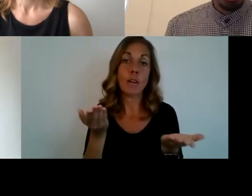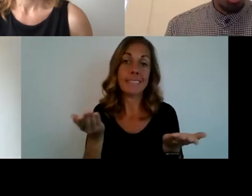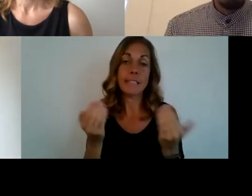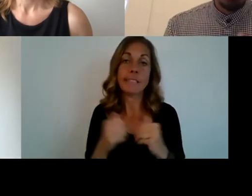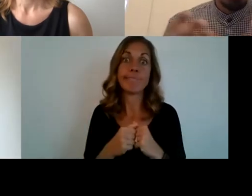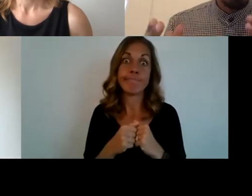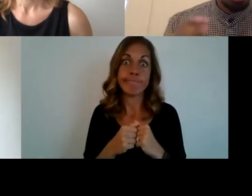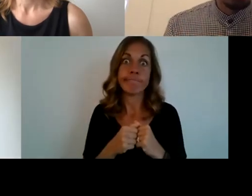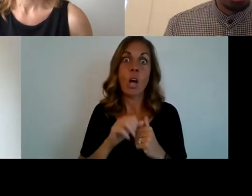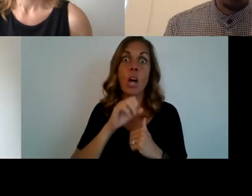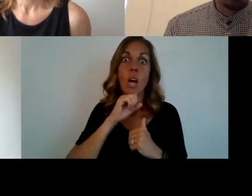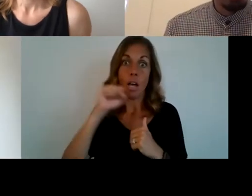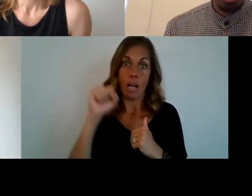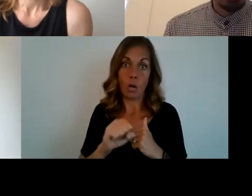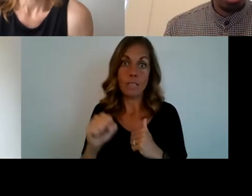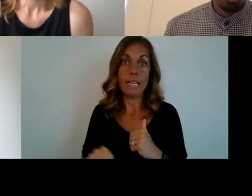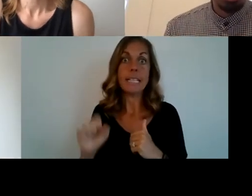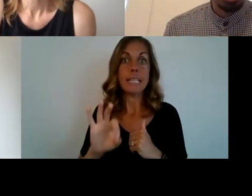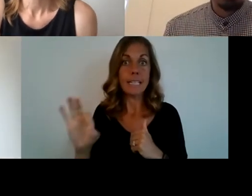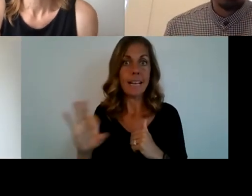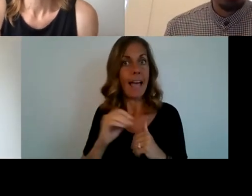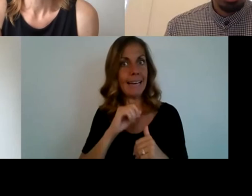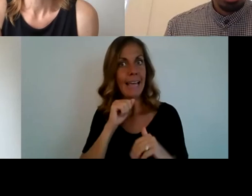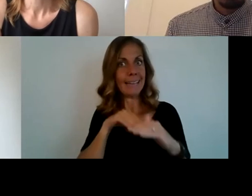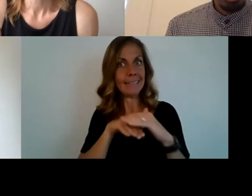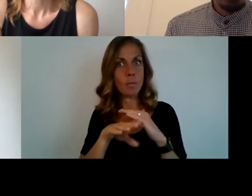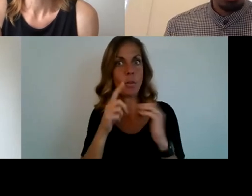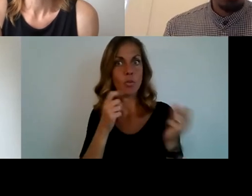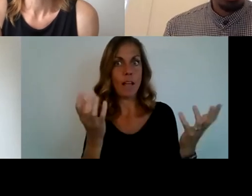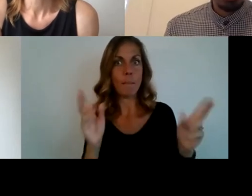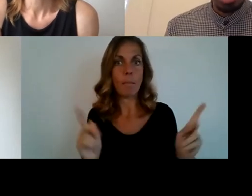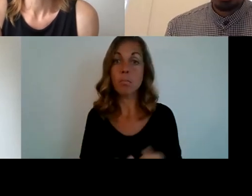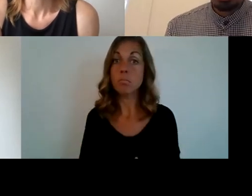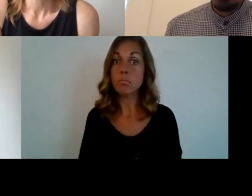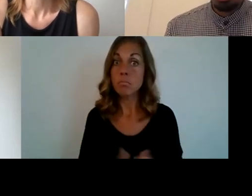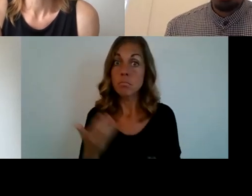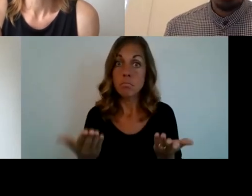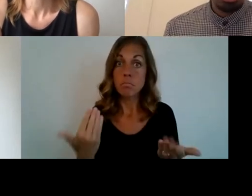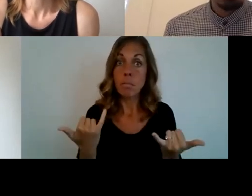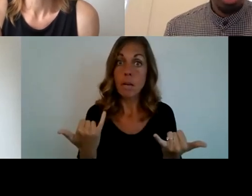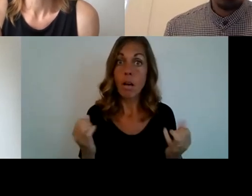and inaccessible to a lot of people. Is there an opportunity for us to say, yes, the FICO